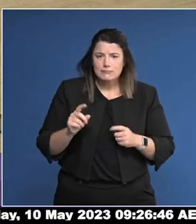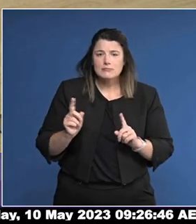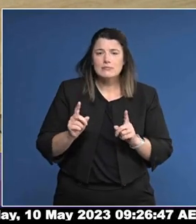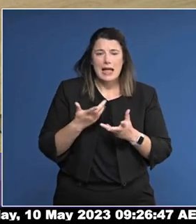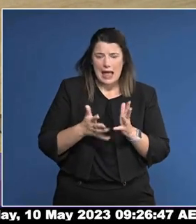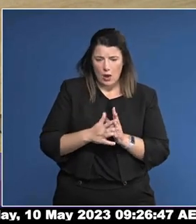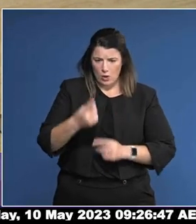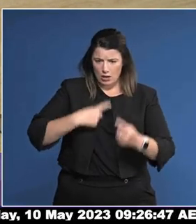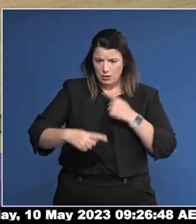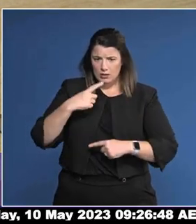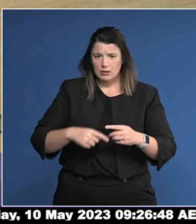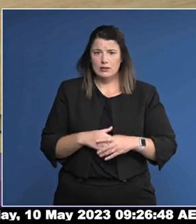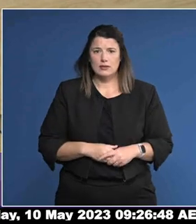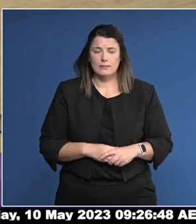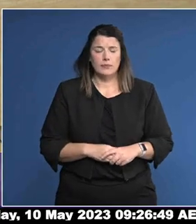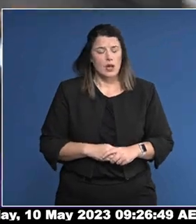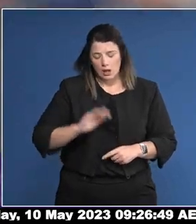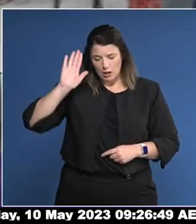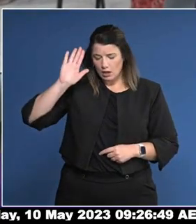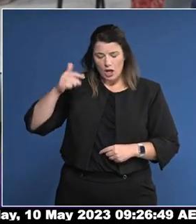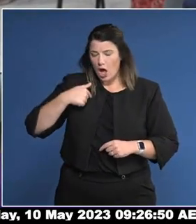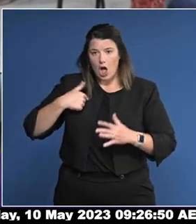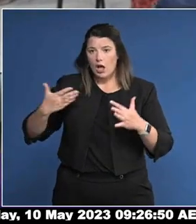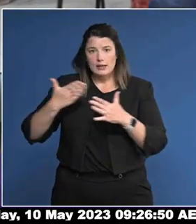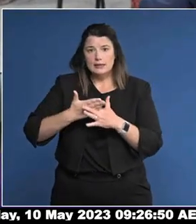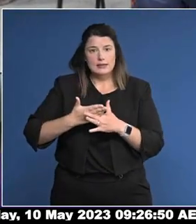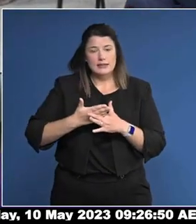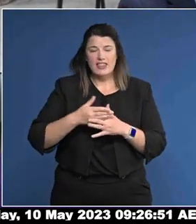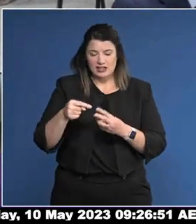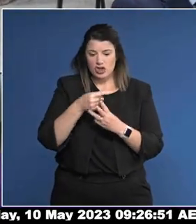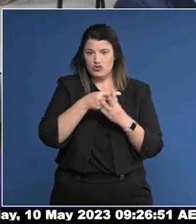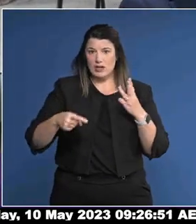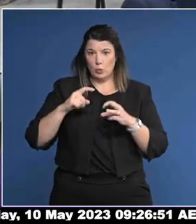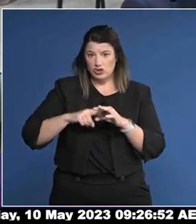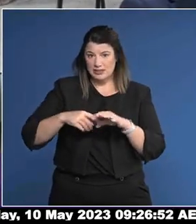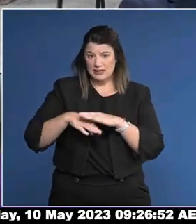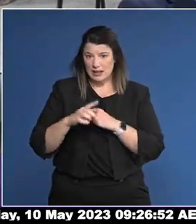That's about three questions in one. So if my learned friend could break it up. She answered --